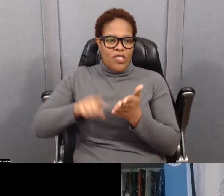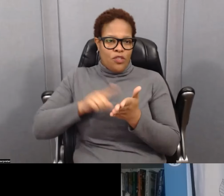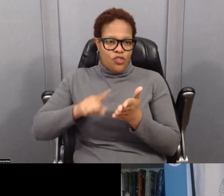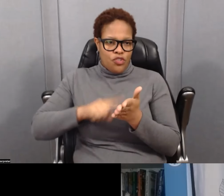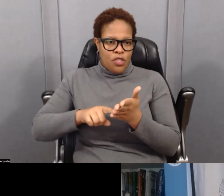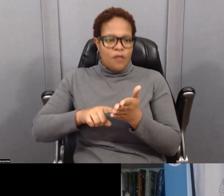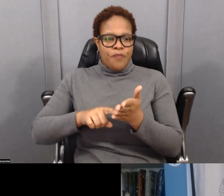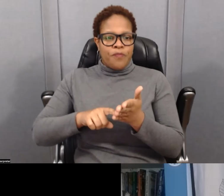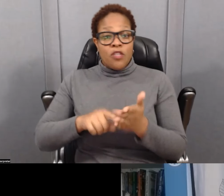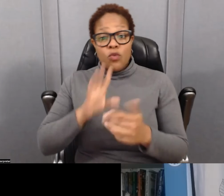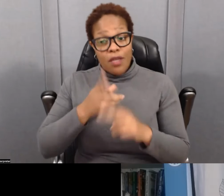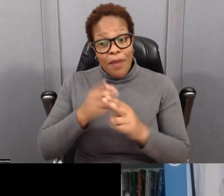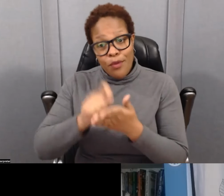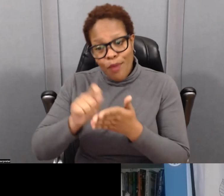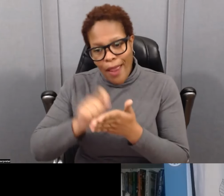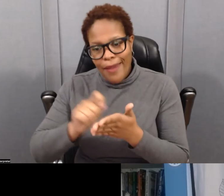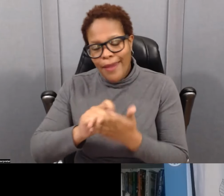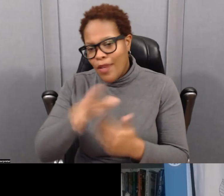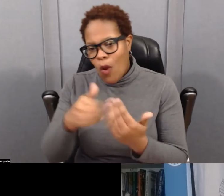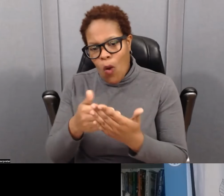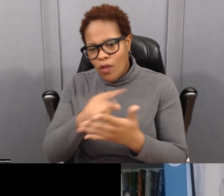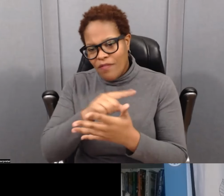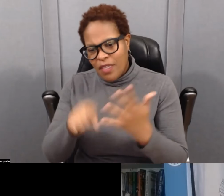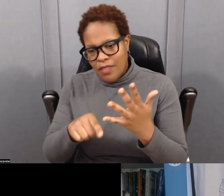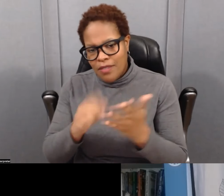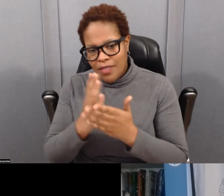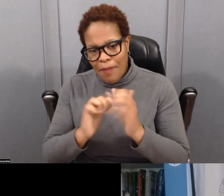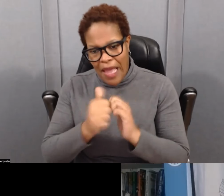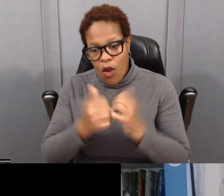and all of these elements in some capacity are still, like I said, involved,